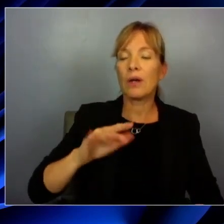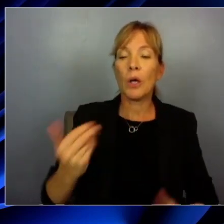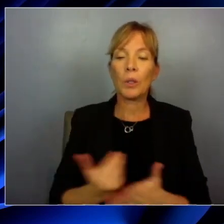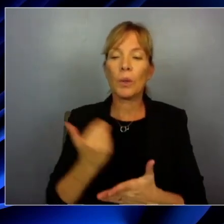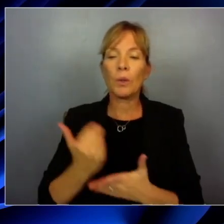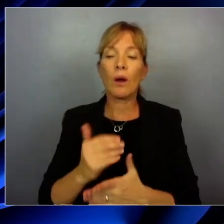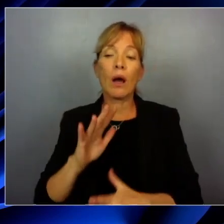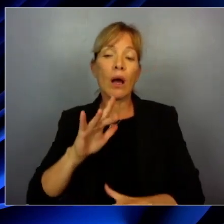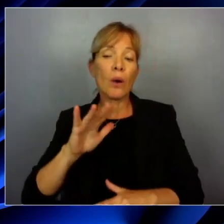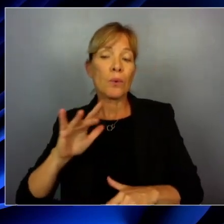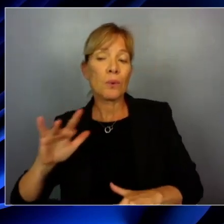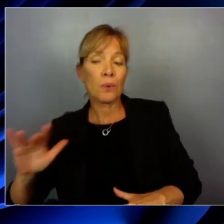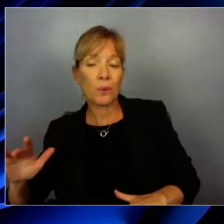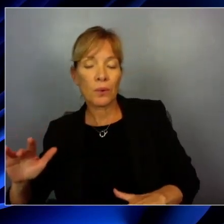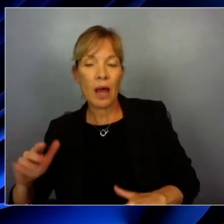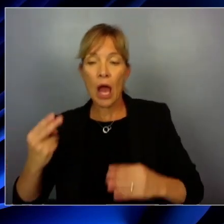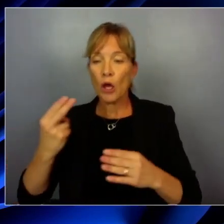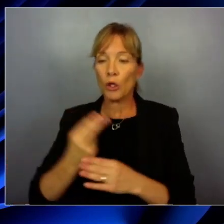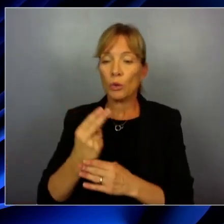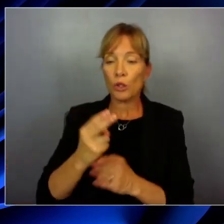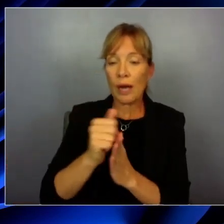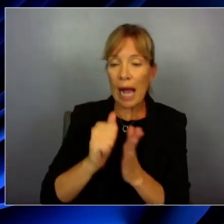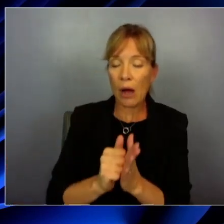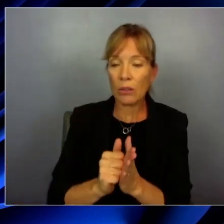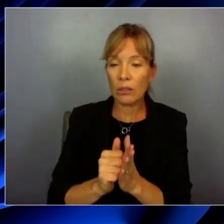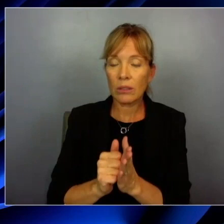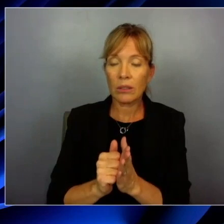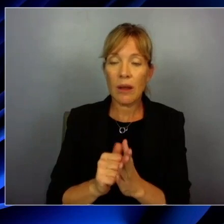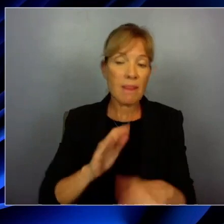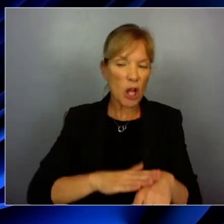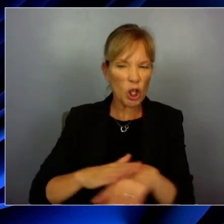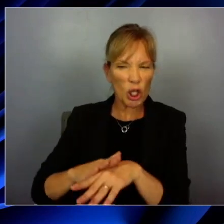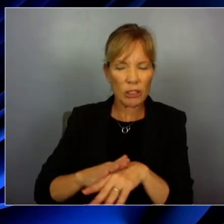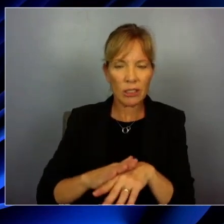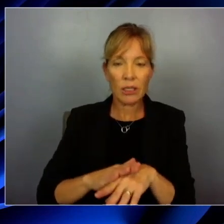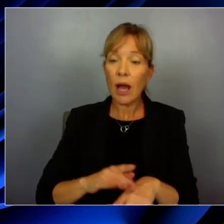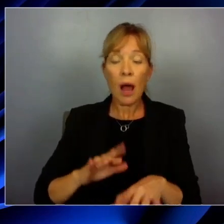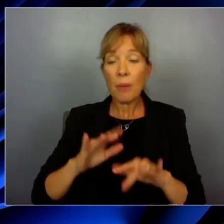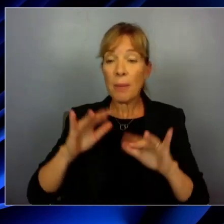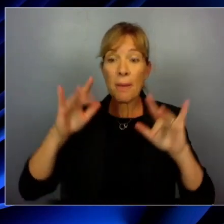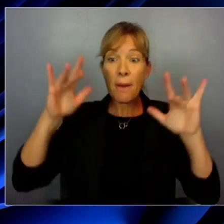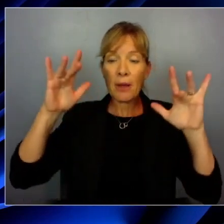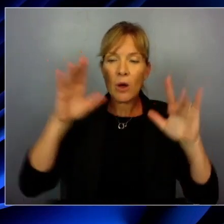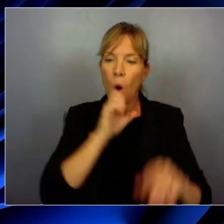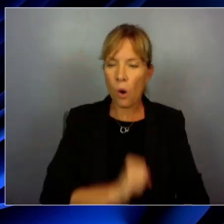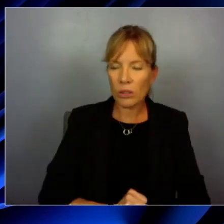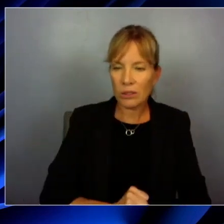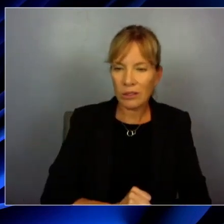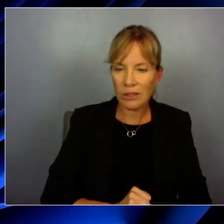And the user account alert. Old. And new so.